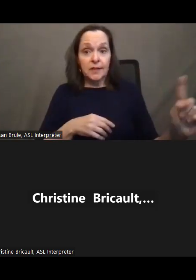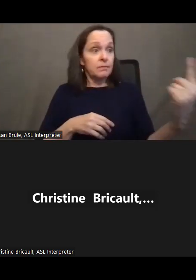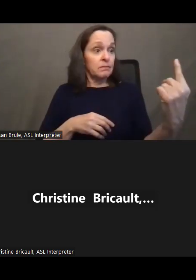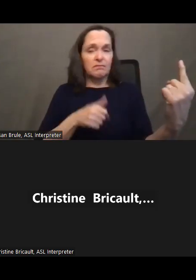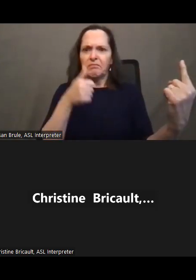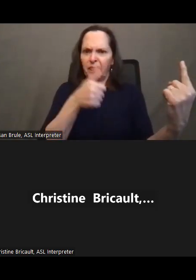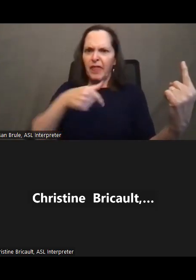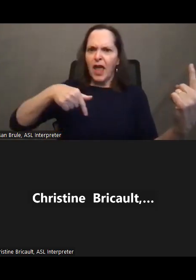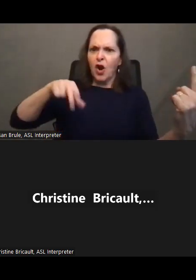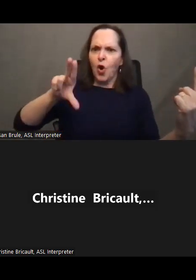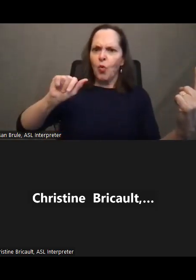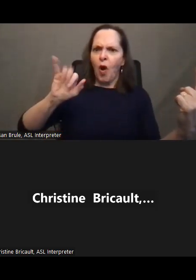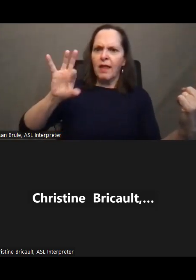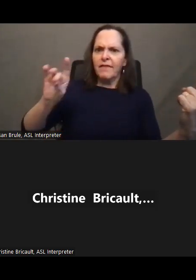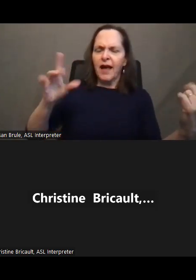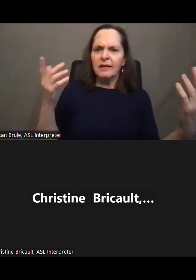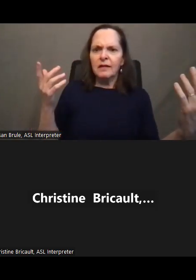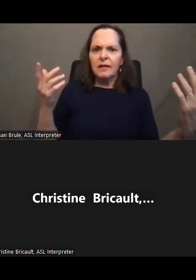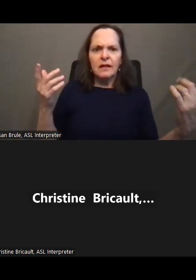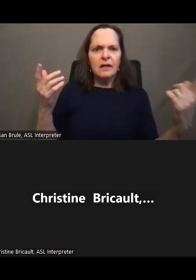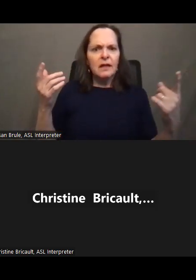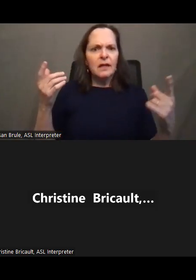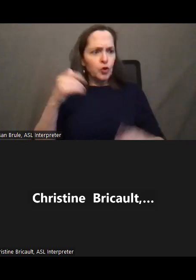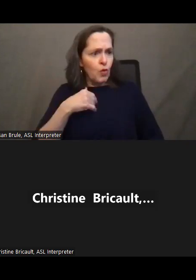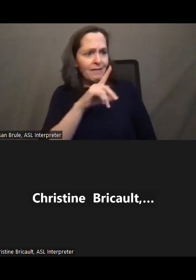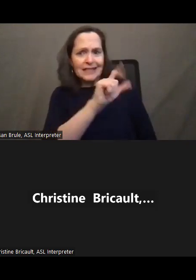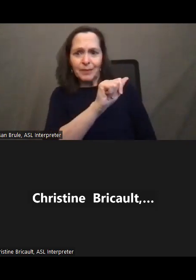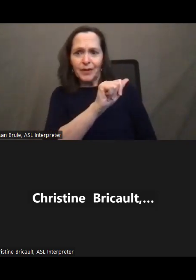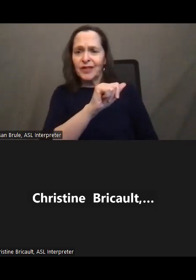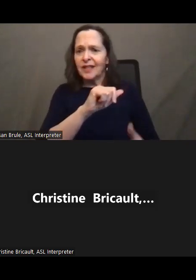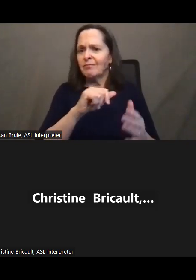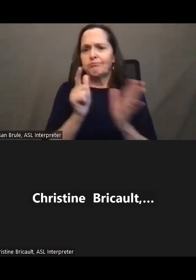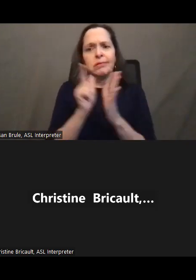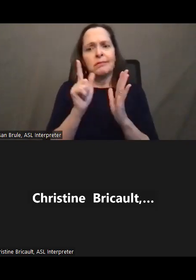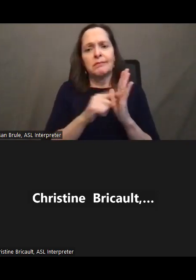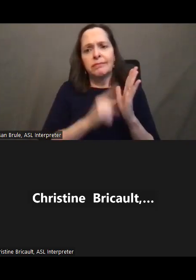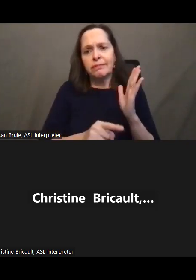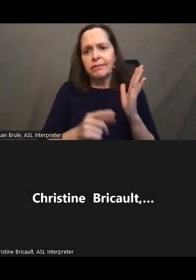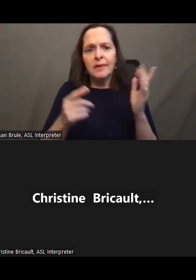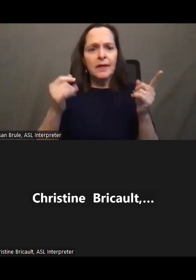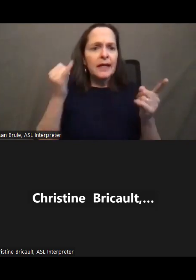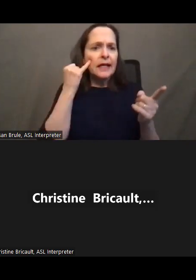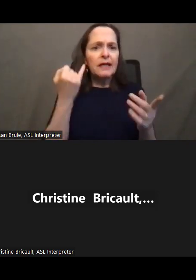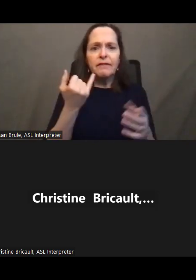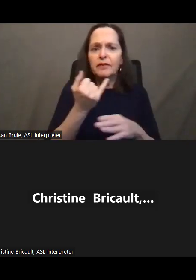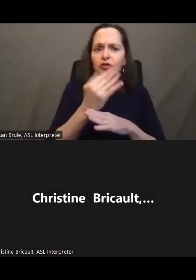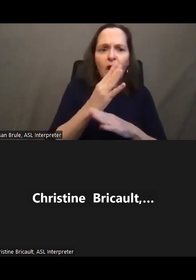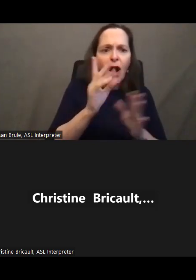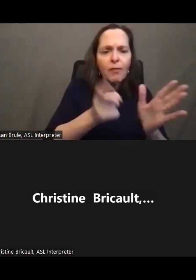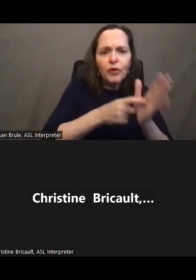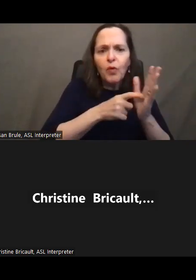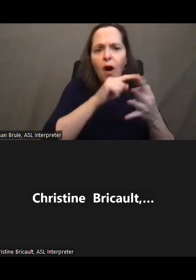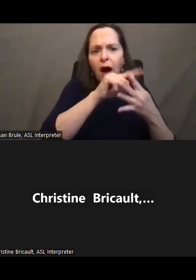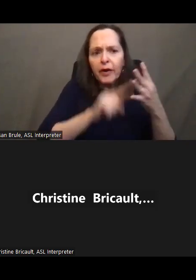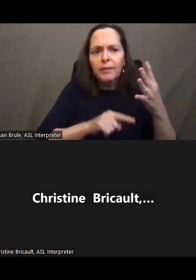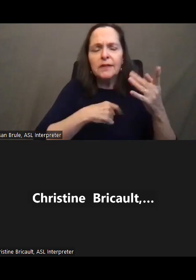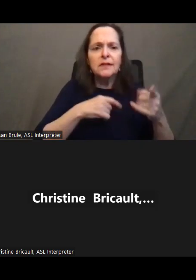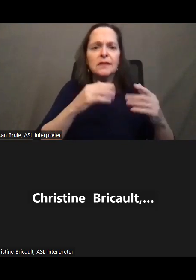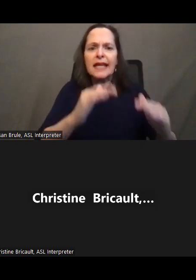in regard to job application procedures, hiring, and advancement, discharge of employees, employee